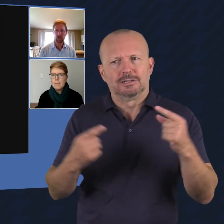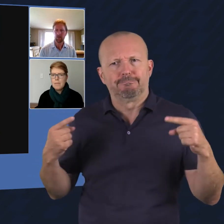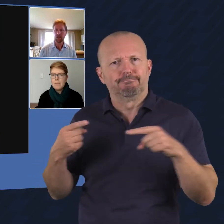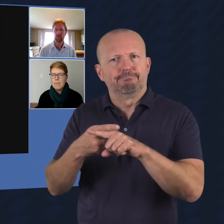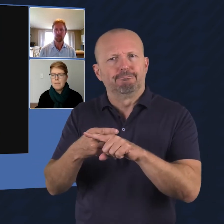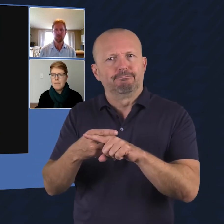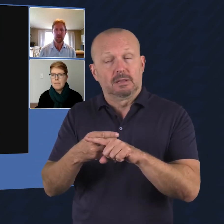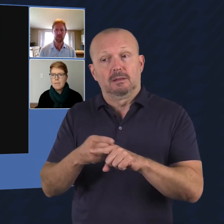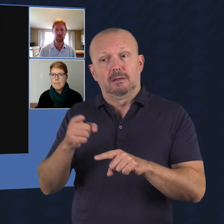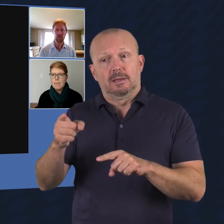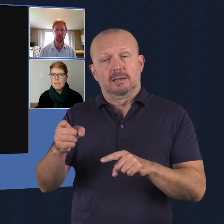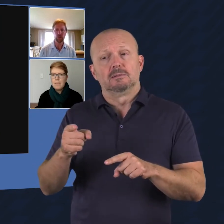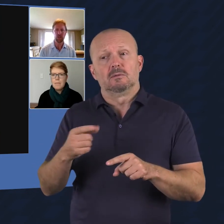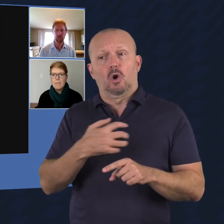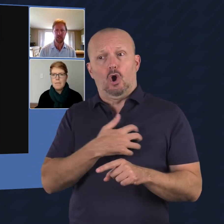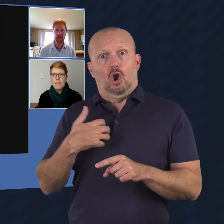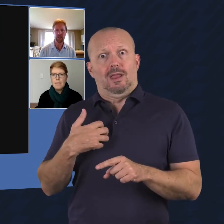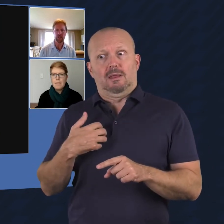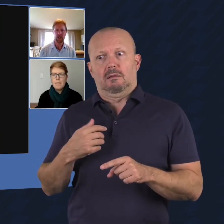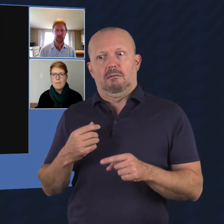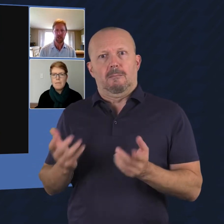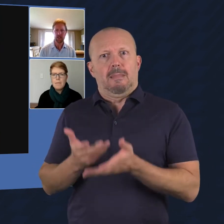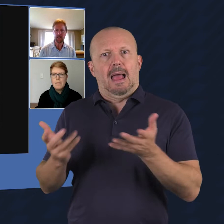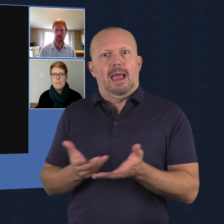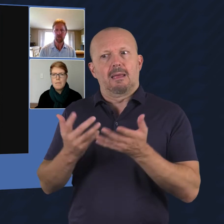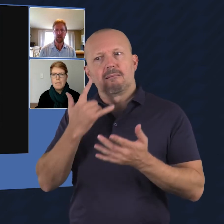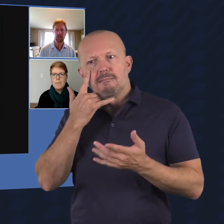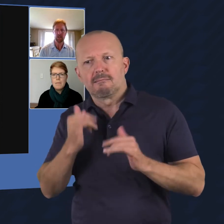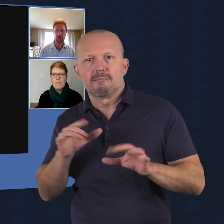Adopting computer-based music tools at an early age exemplifies